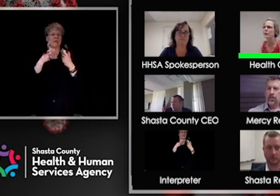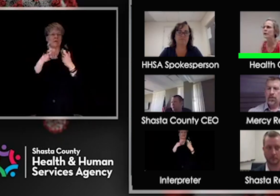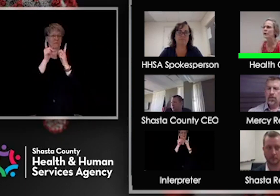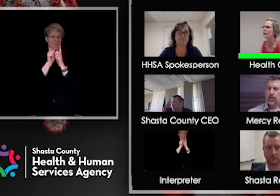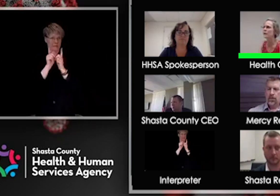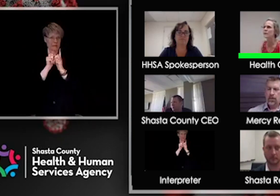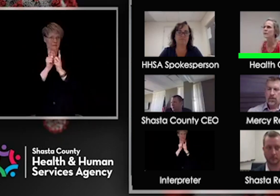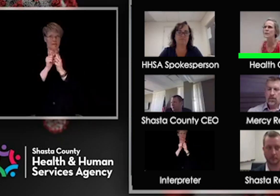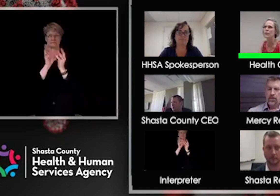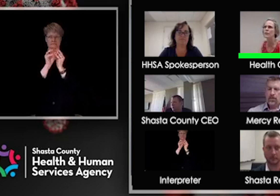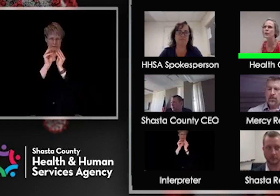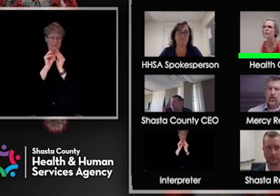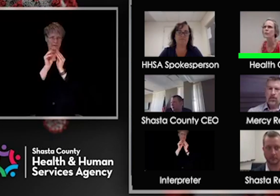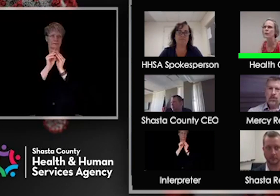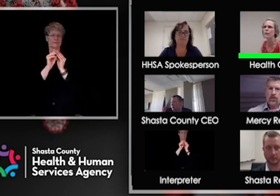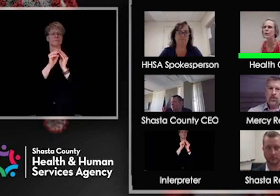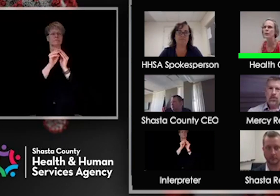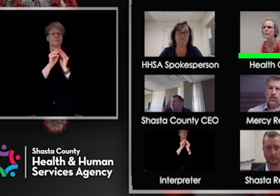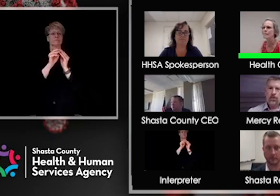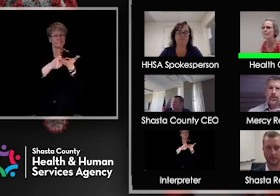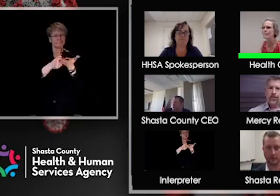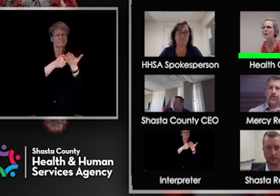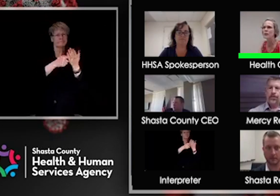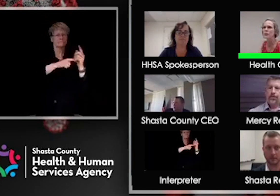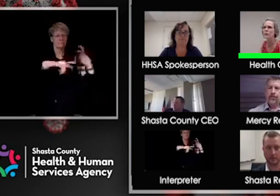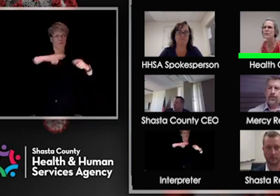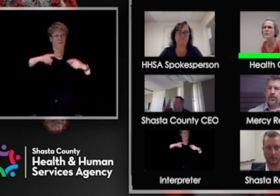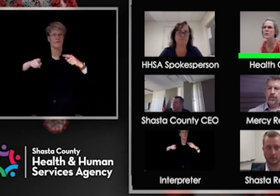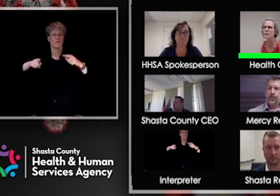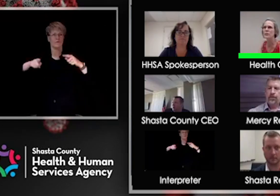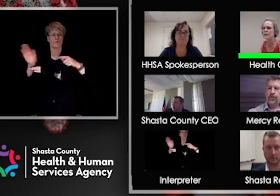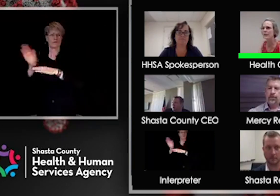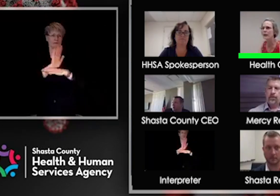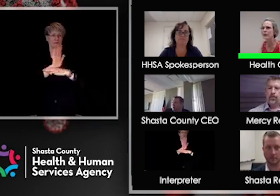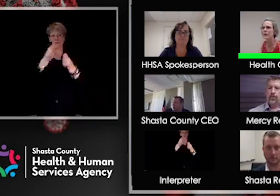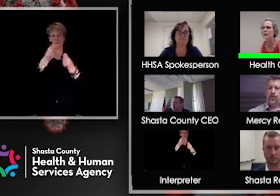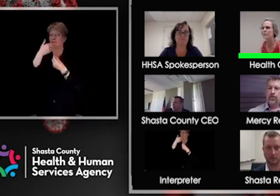be bringing that to us this afternoon. I don’t know if anyone else knows anything about it,